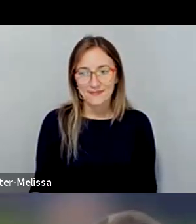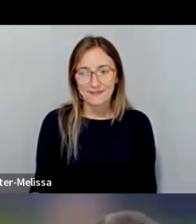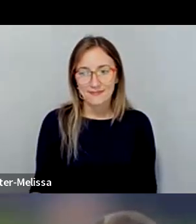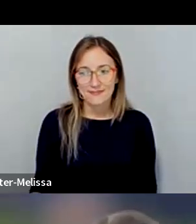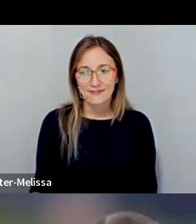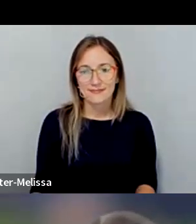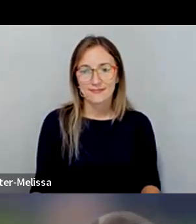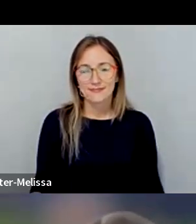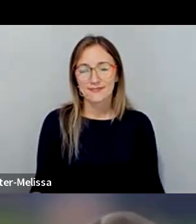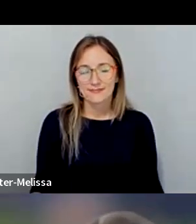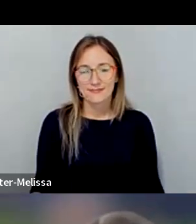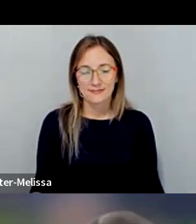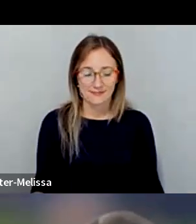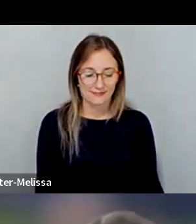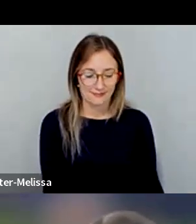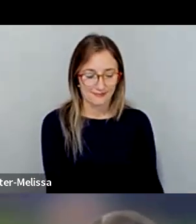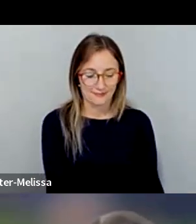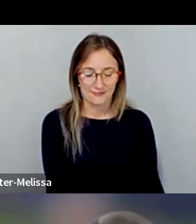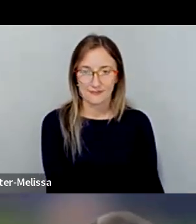Any questions, thoughts, feelings, considerations ideas that you have going